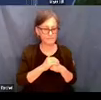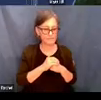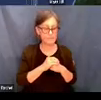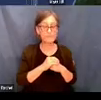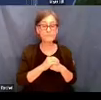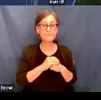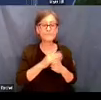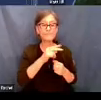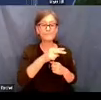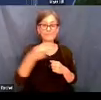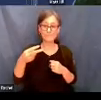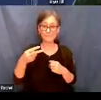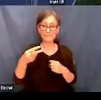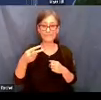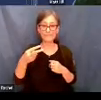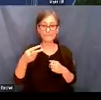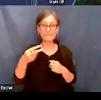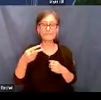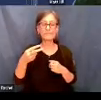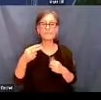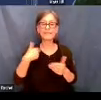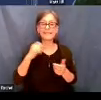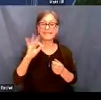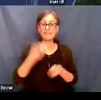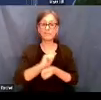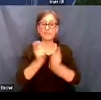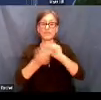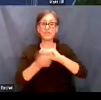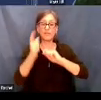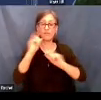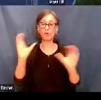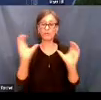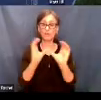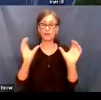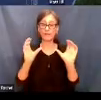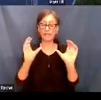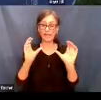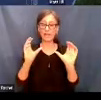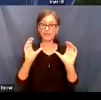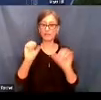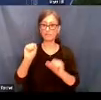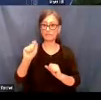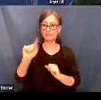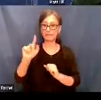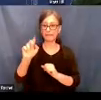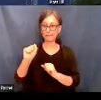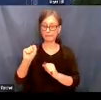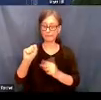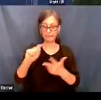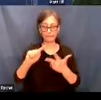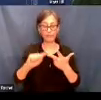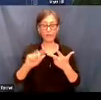The second is if there is a change in certification status. And the third is during a follow-up visit.